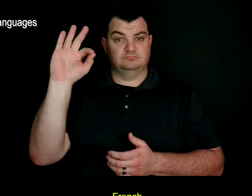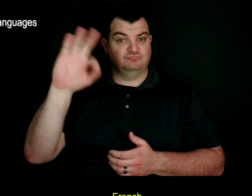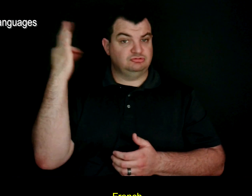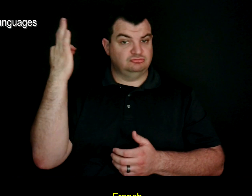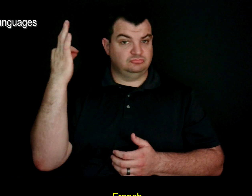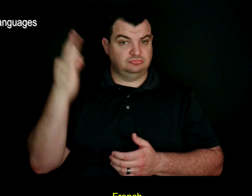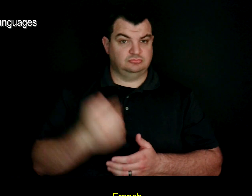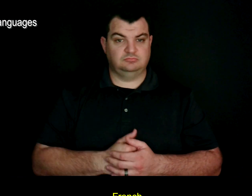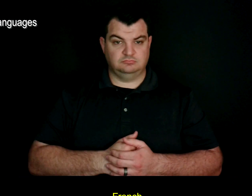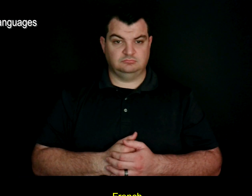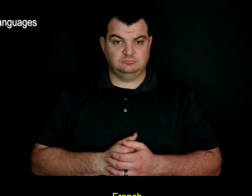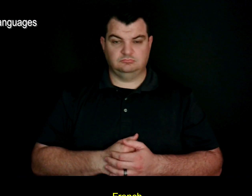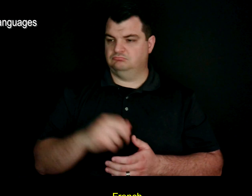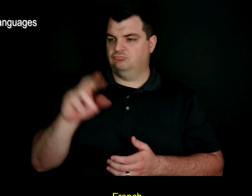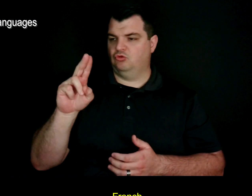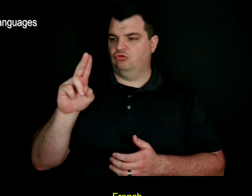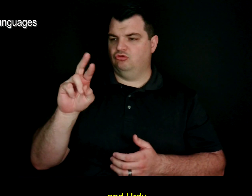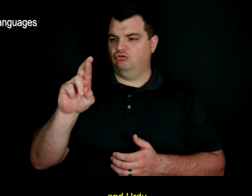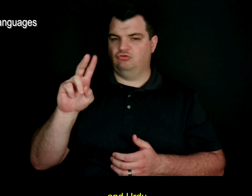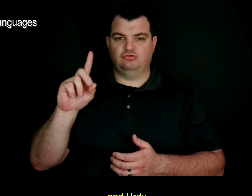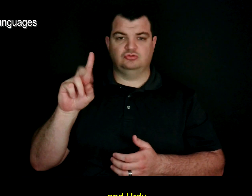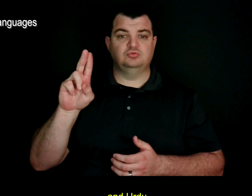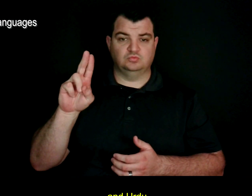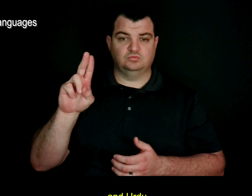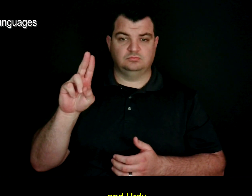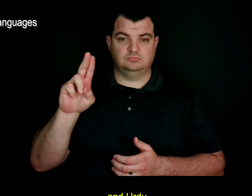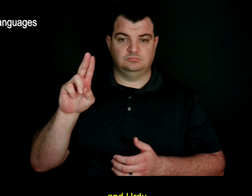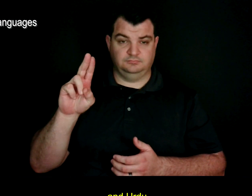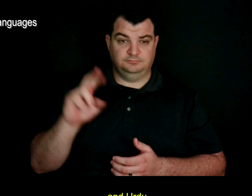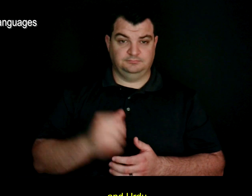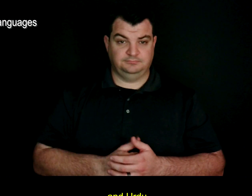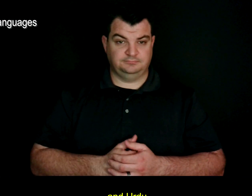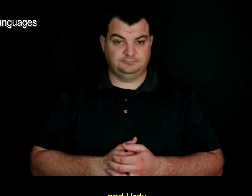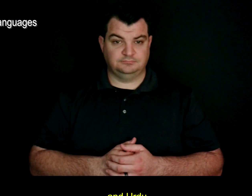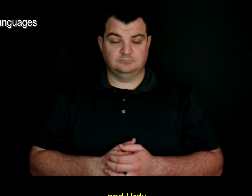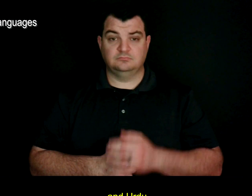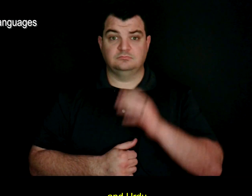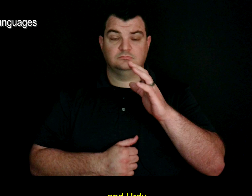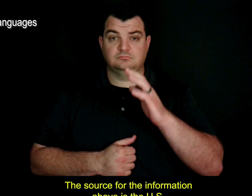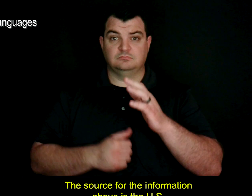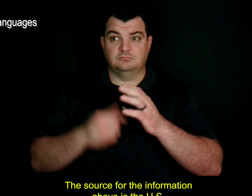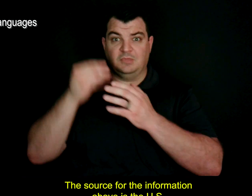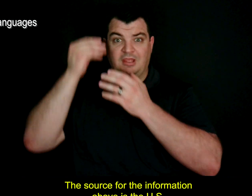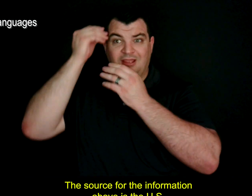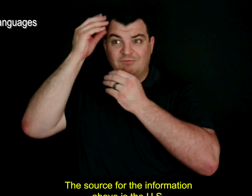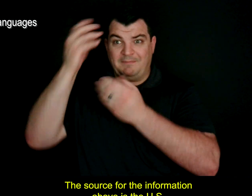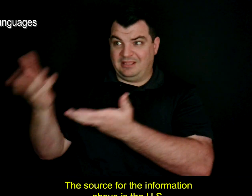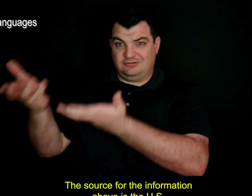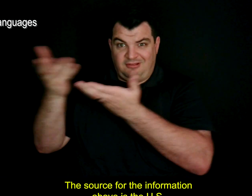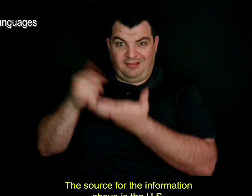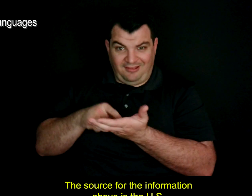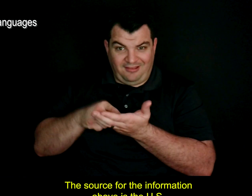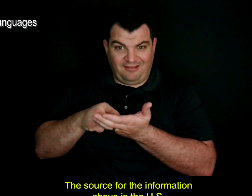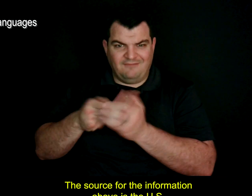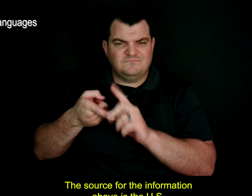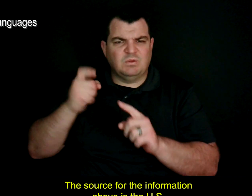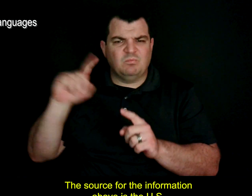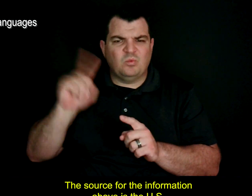French, and Urdu. The source for the information above is the U.S.